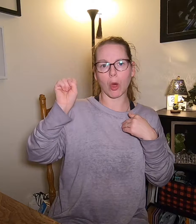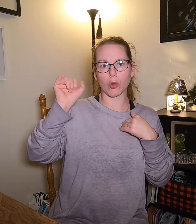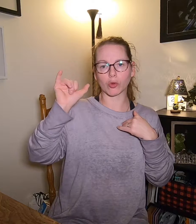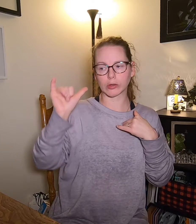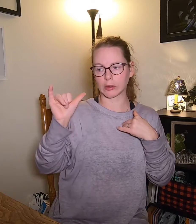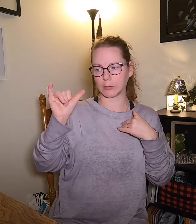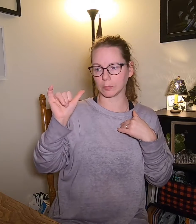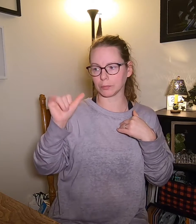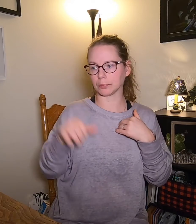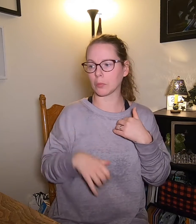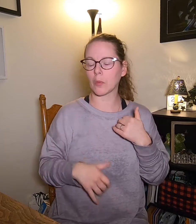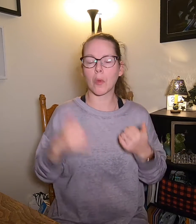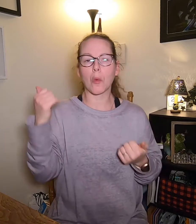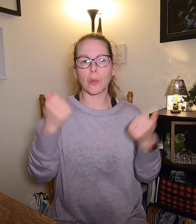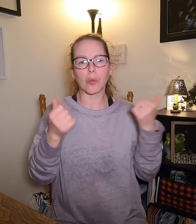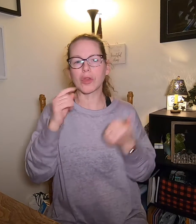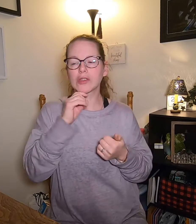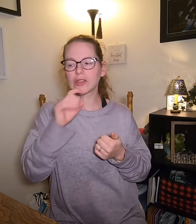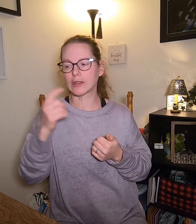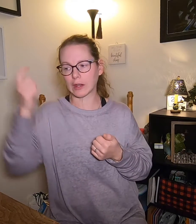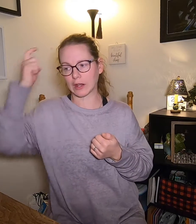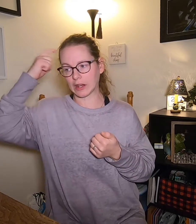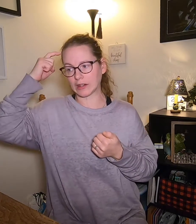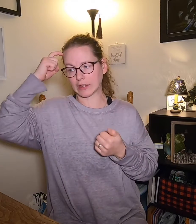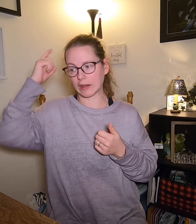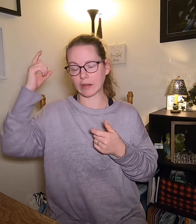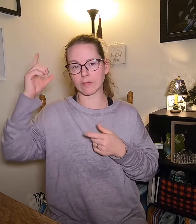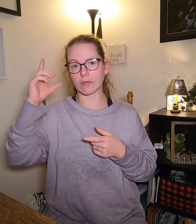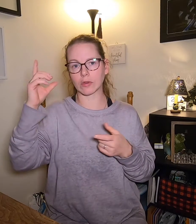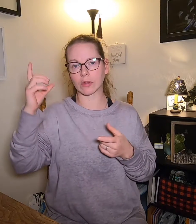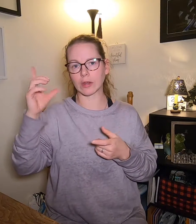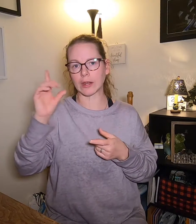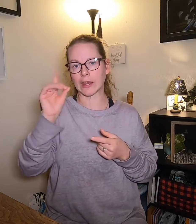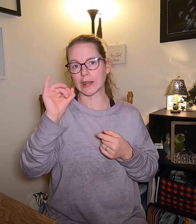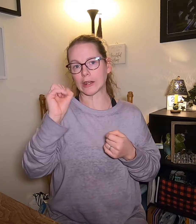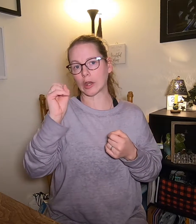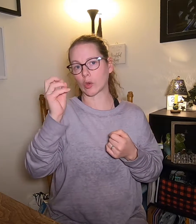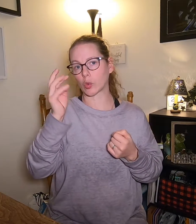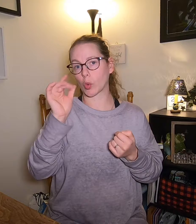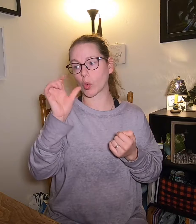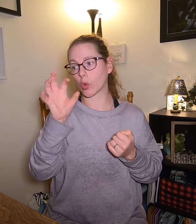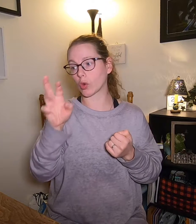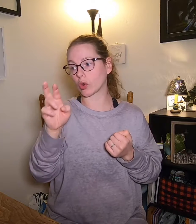Which is a congenital disorder of